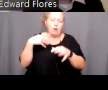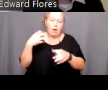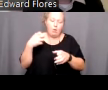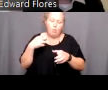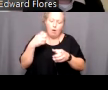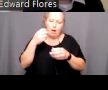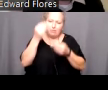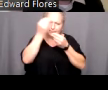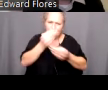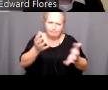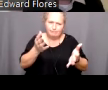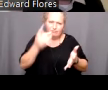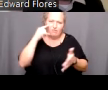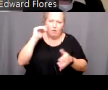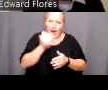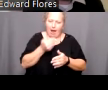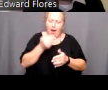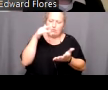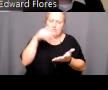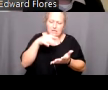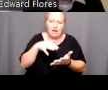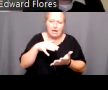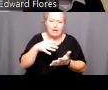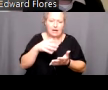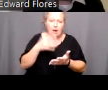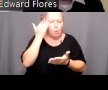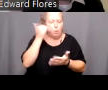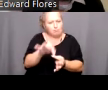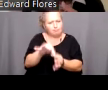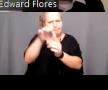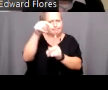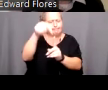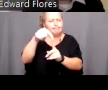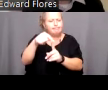this stage about our study and what makes it so unique was that we had an